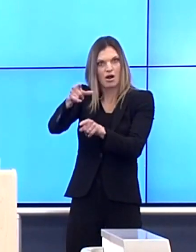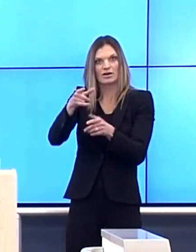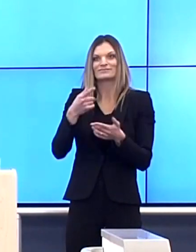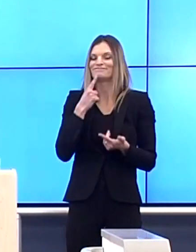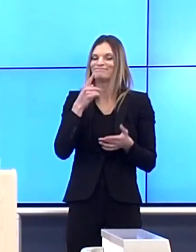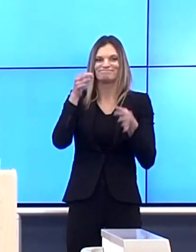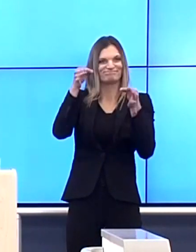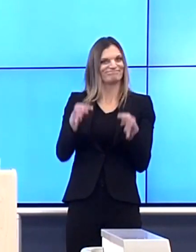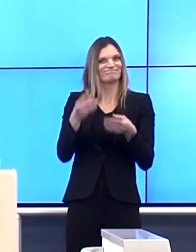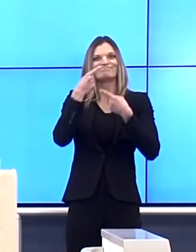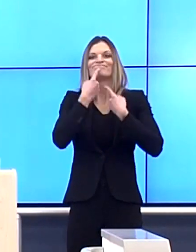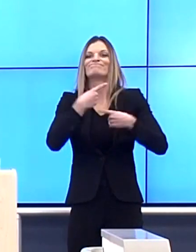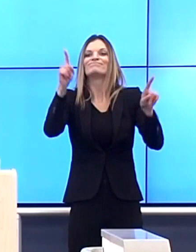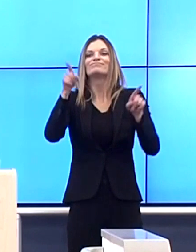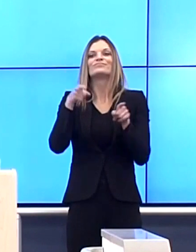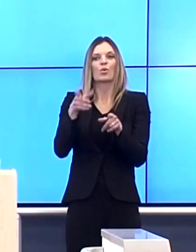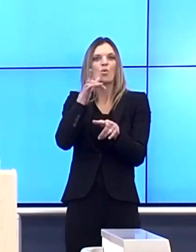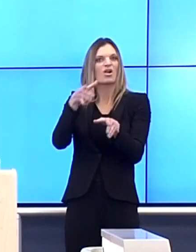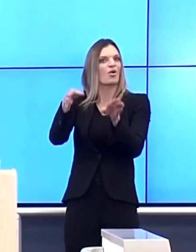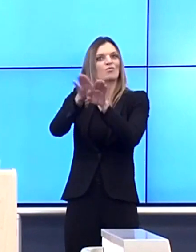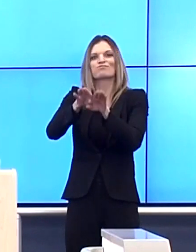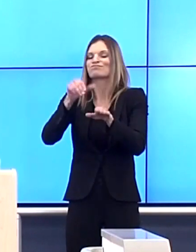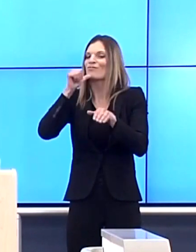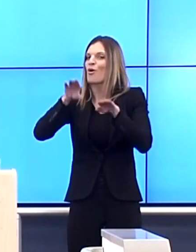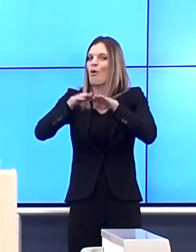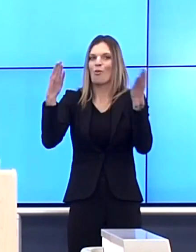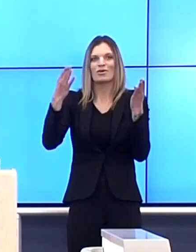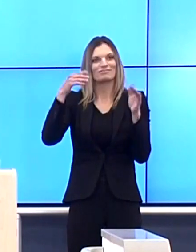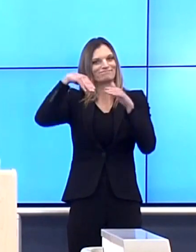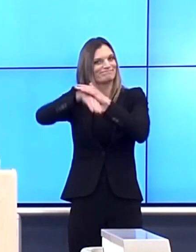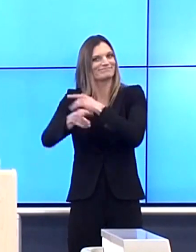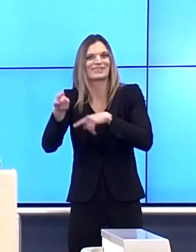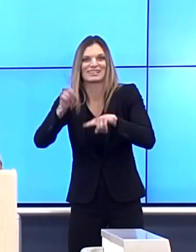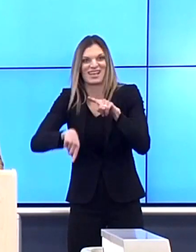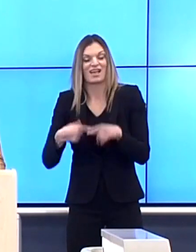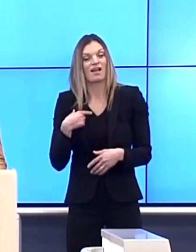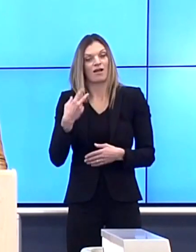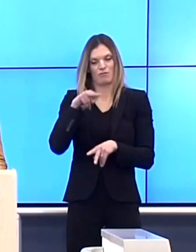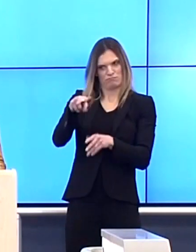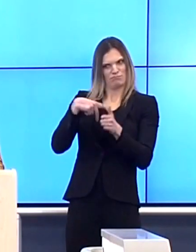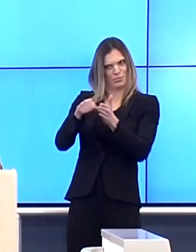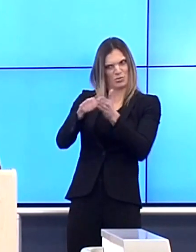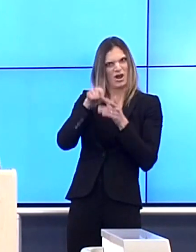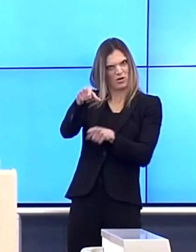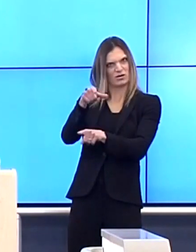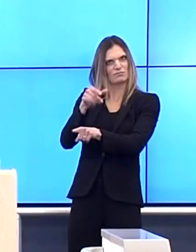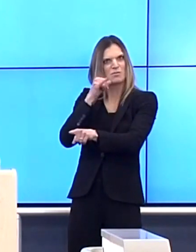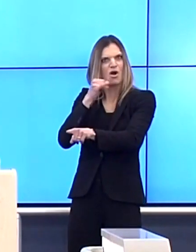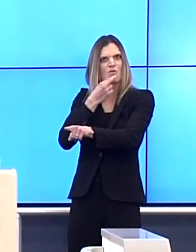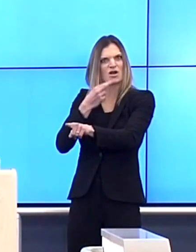I SAW THIS MORNING THAT LONG ROAD DISTILLERS IN GRAND RAPIDS ROAD DISTILLERS IN GRAND RAPIDS ENDED IN-PERSON SERVICE TO ENDED IN-PERSON SERVICE TO PROTECT THE COMMUNITY THERE.